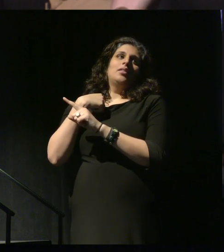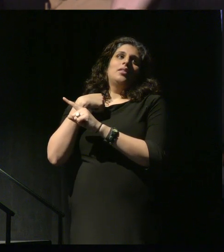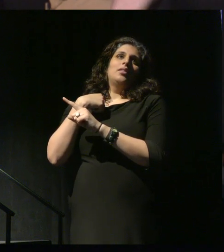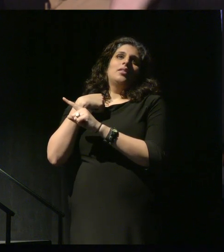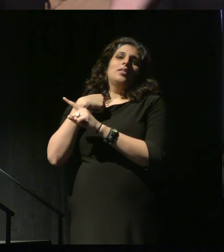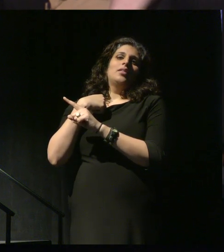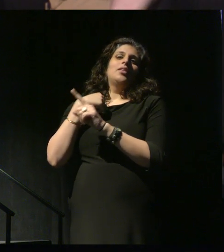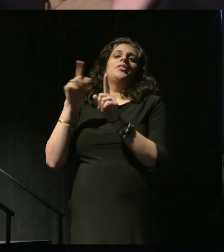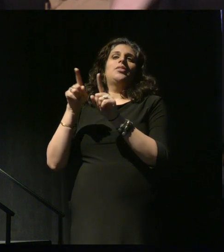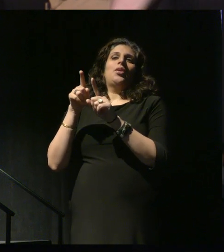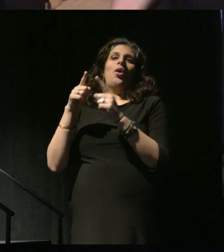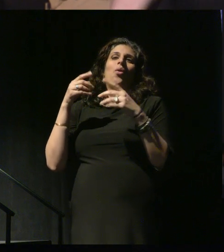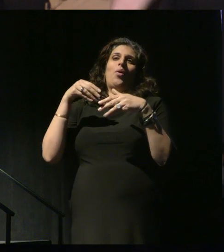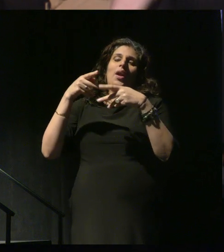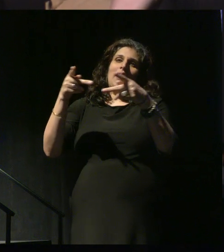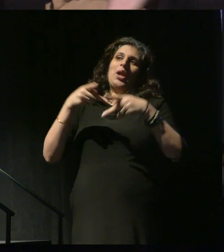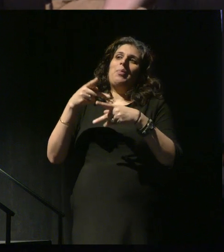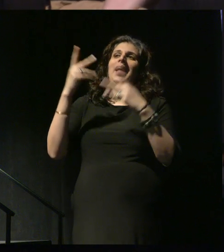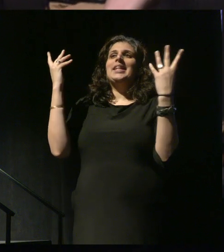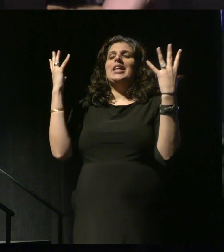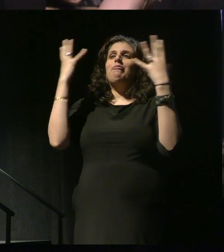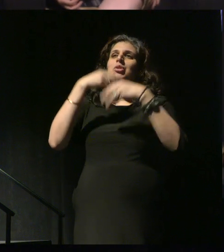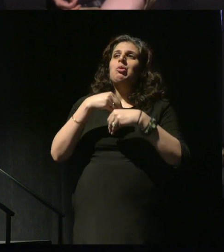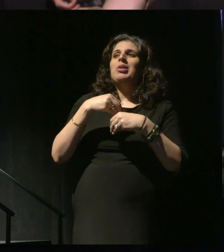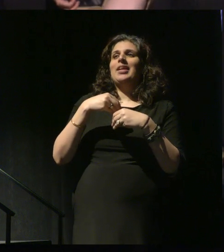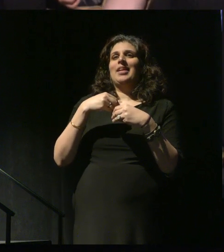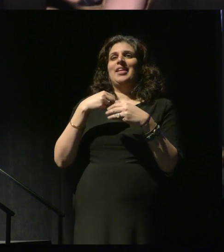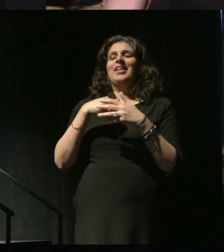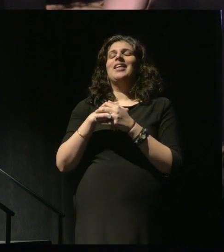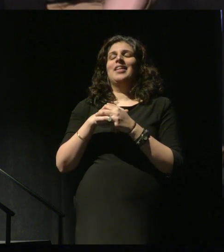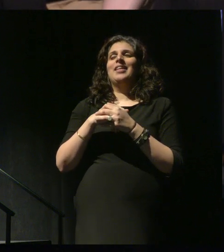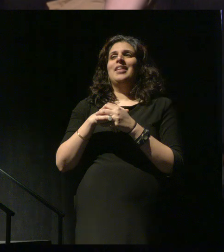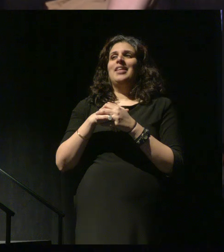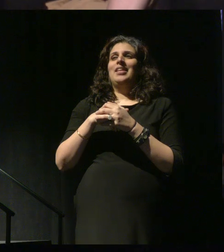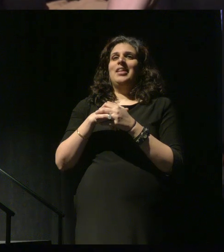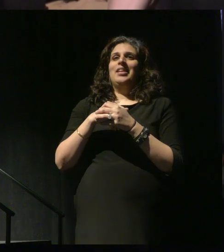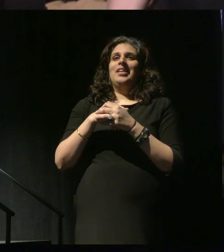and you're over the mercenary part of it. So you absolutely have the blessed bee mobs.